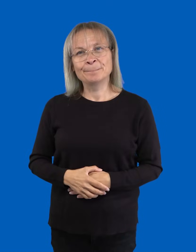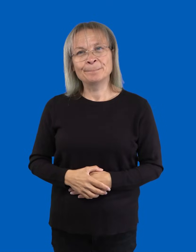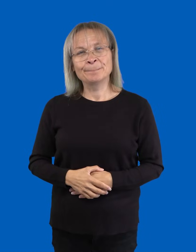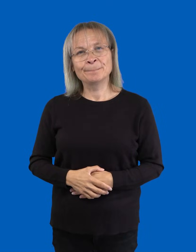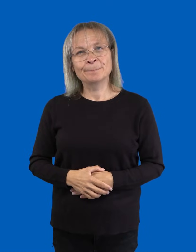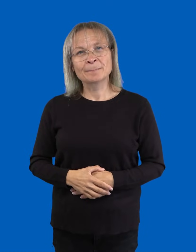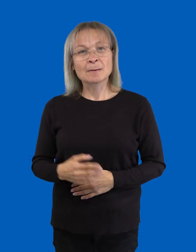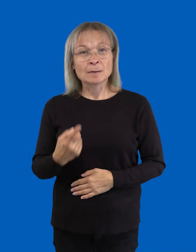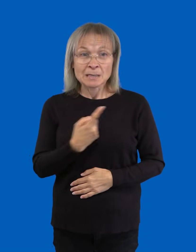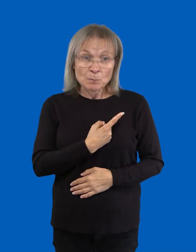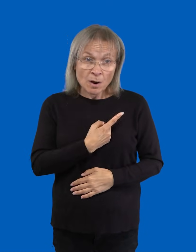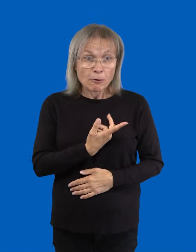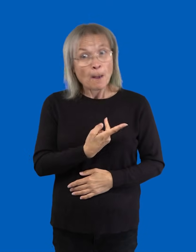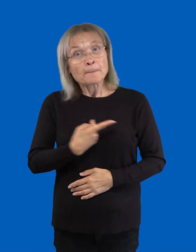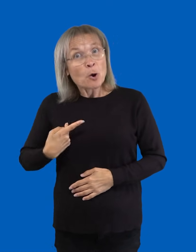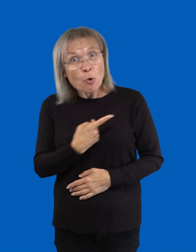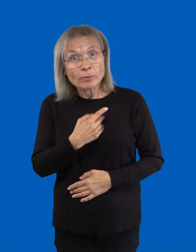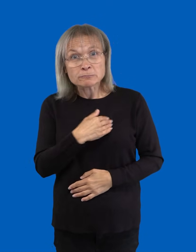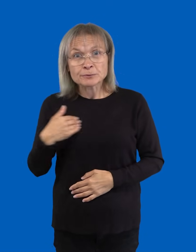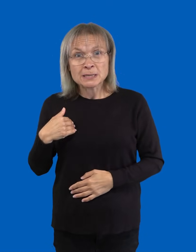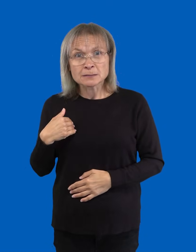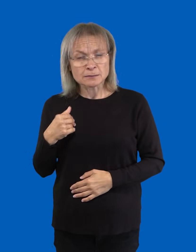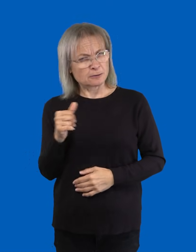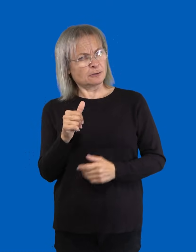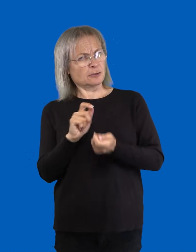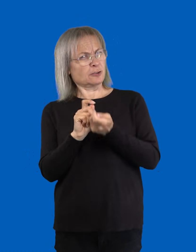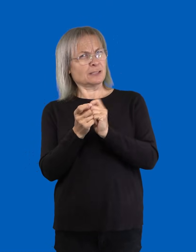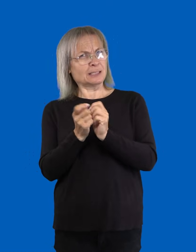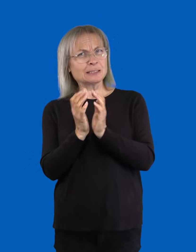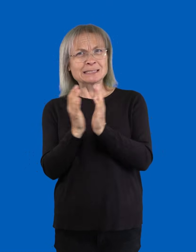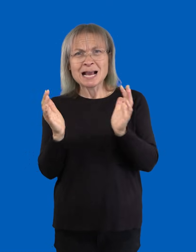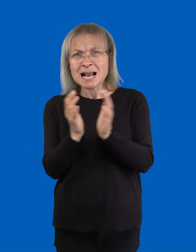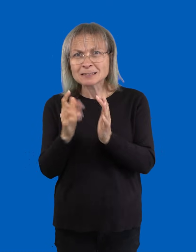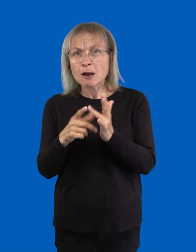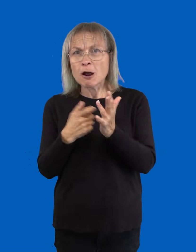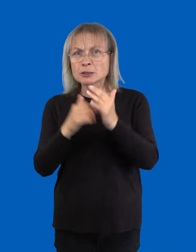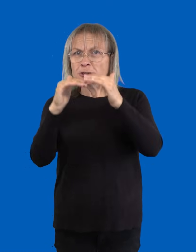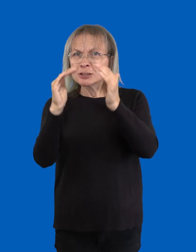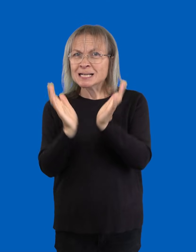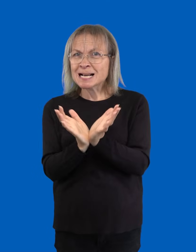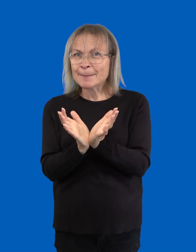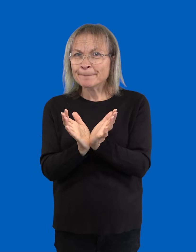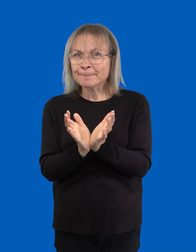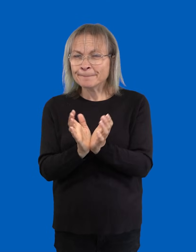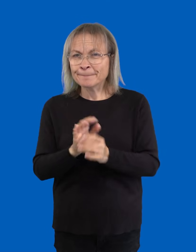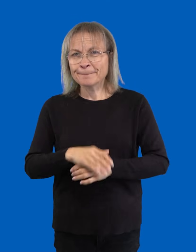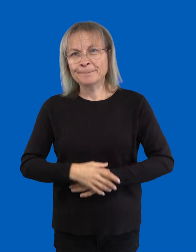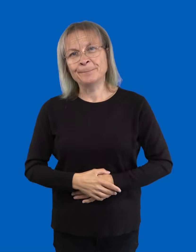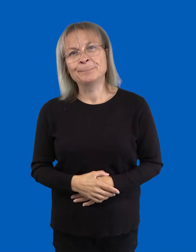a change in size or shape of one or both breasts